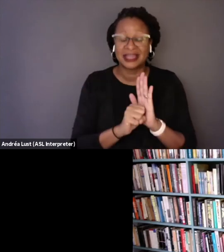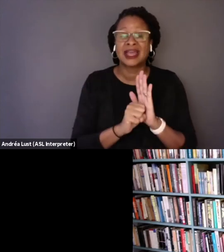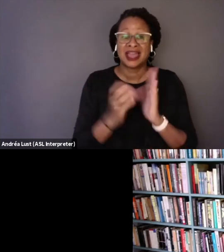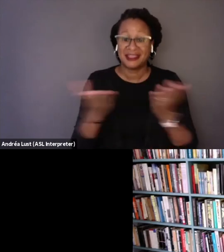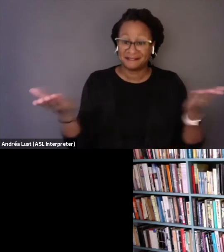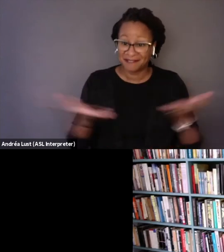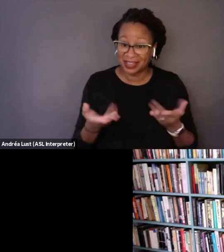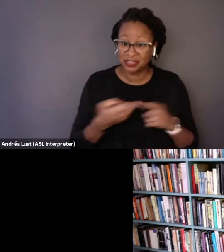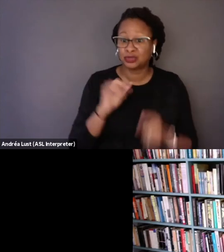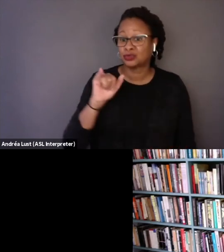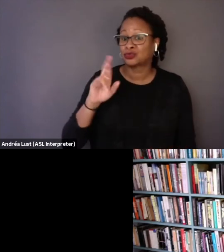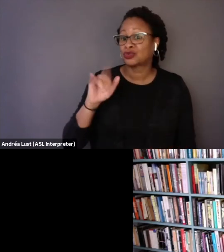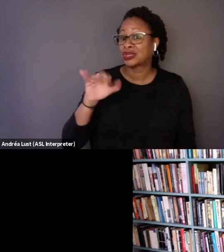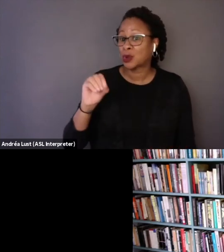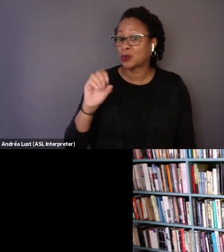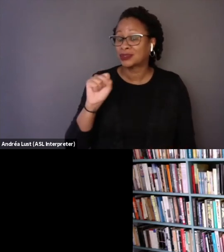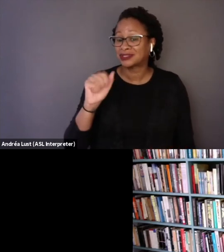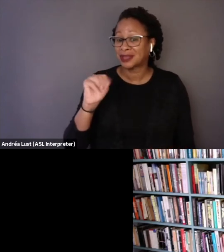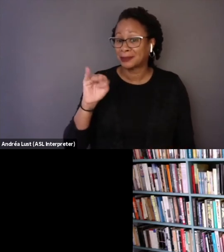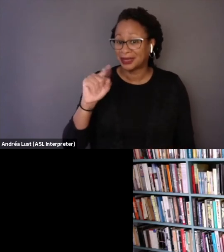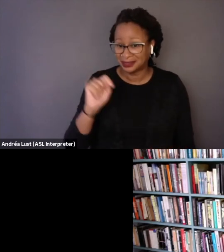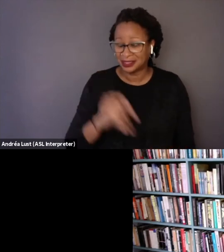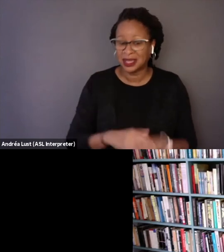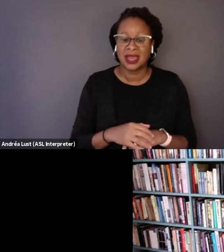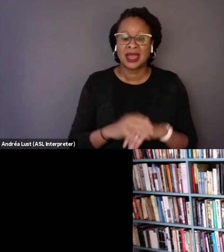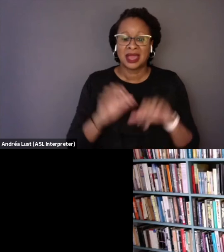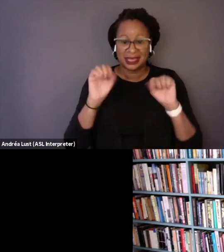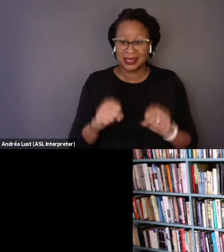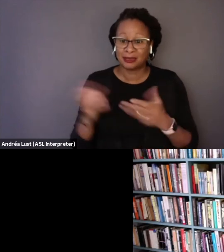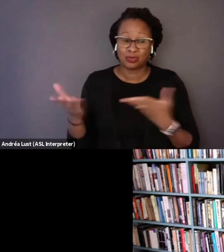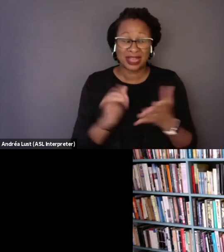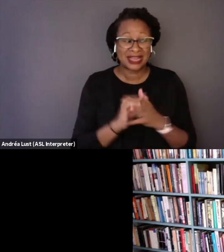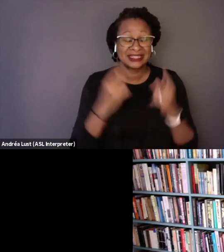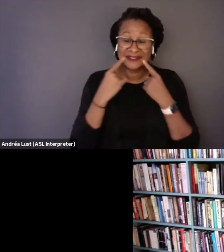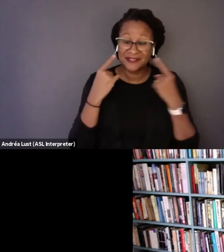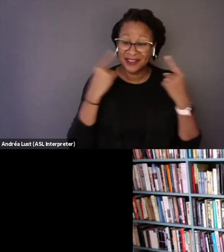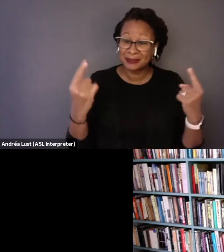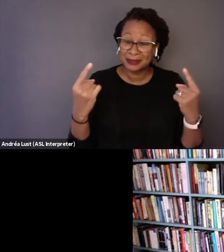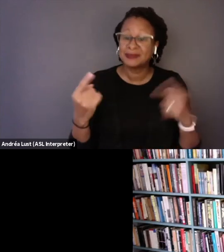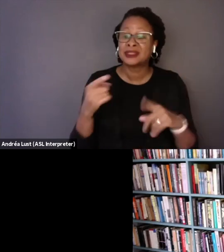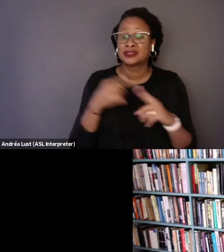He was able to bring that incredible celebrity to bear on this crucial issue.